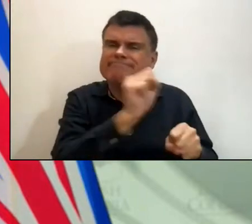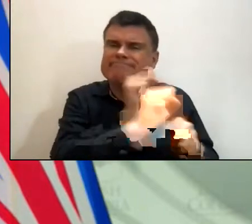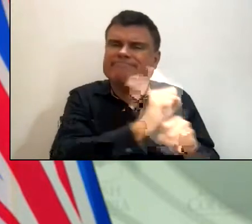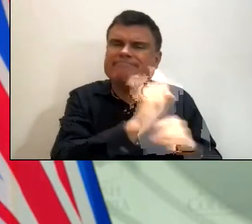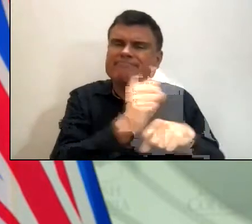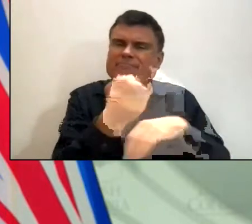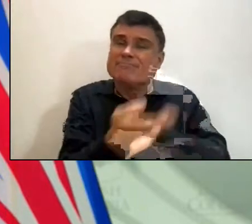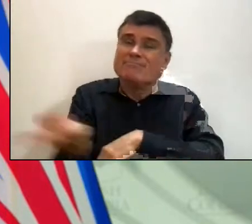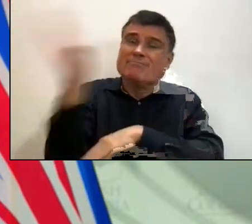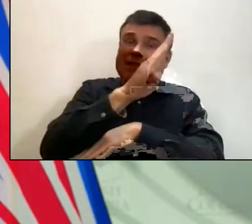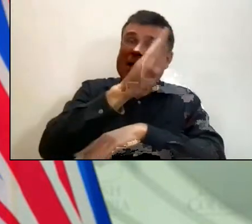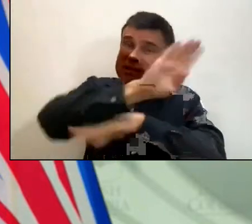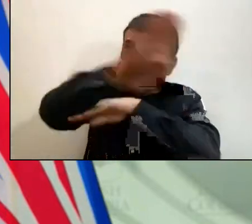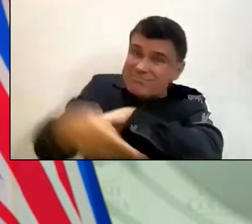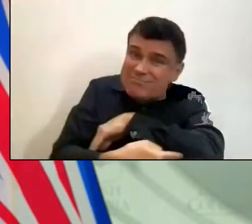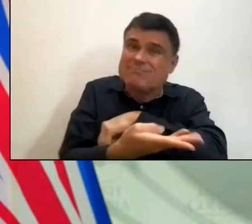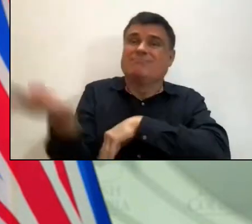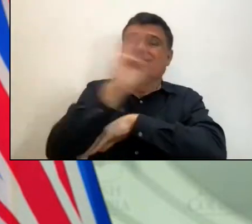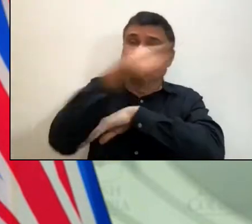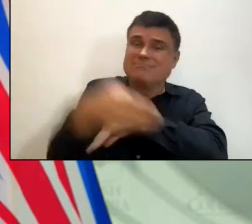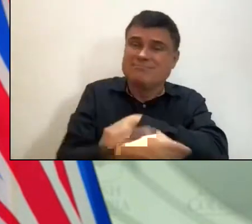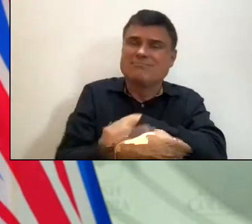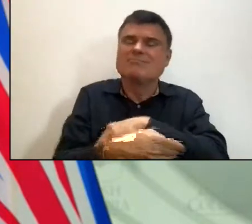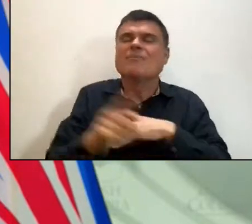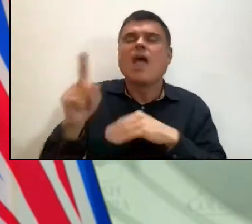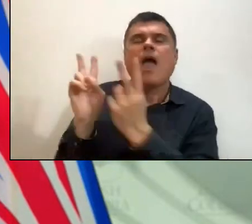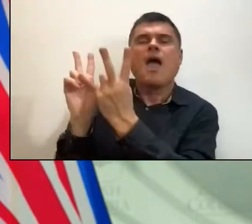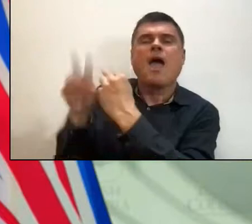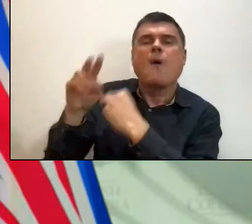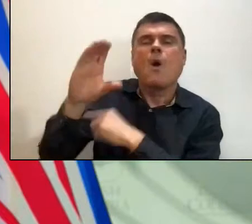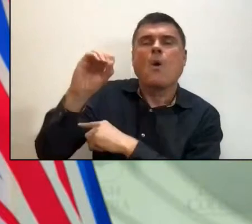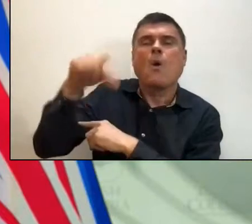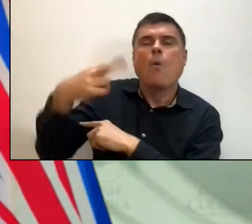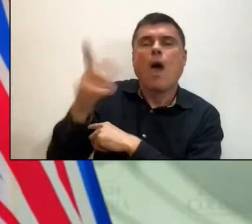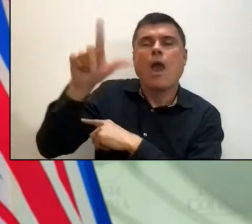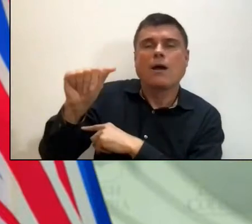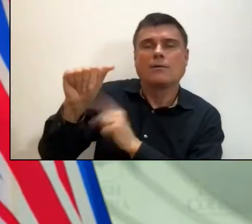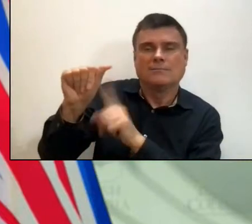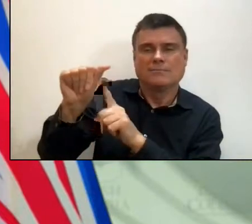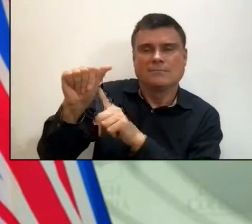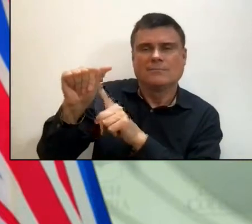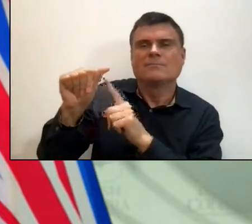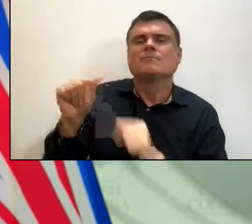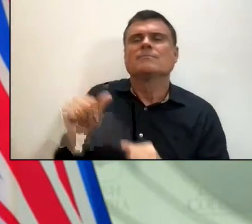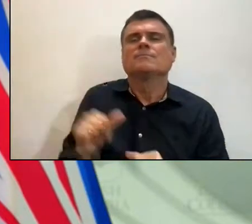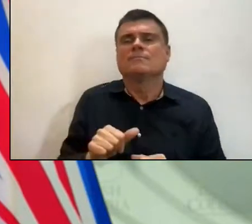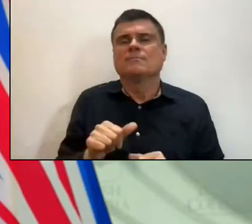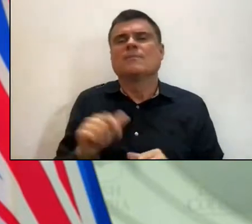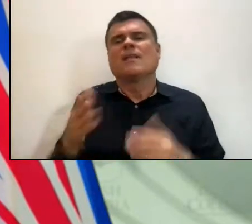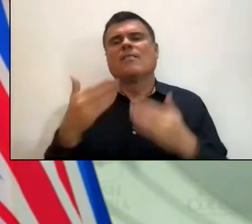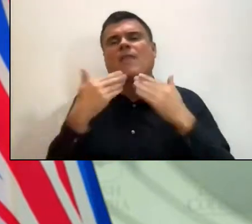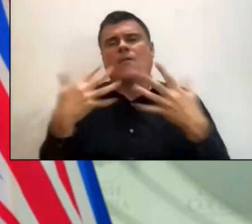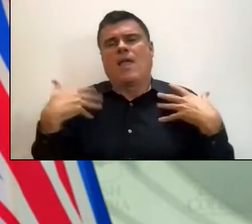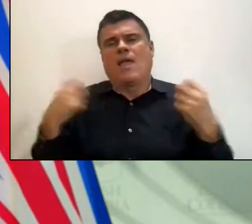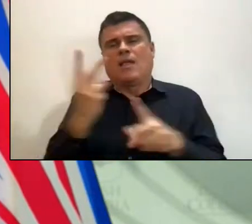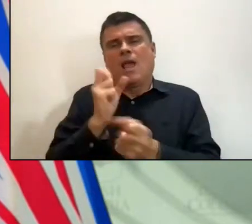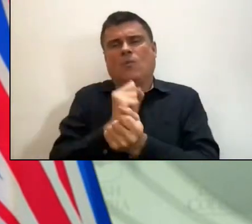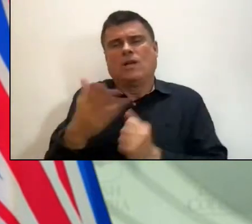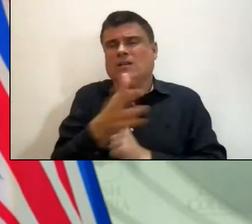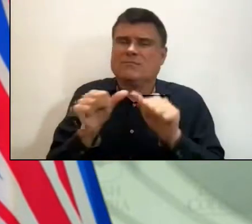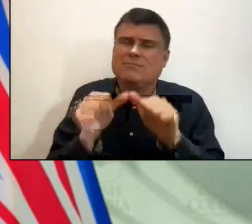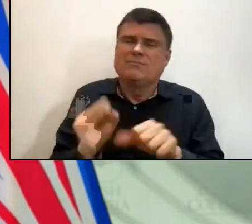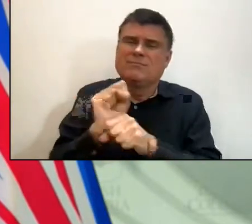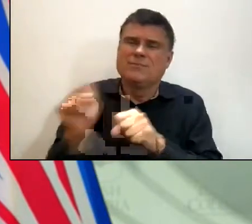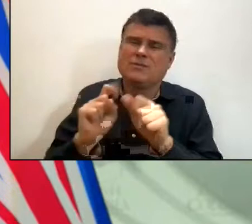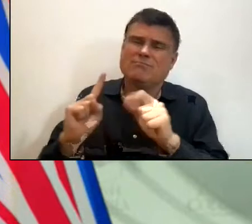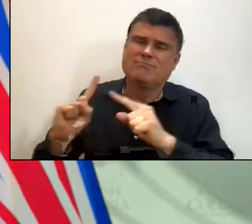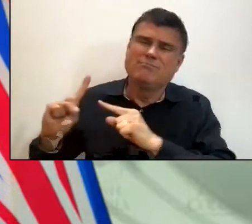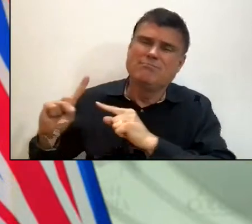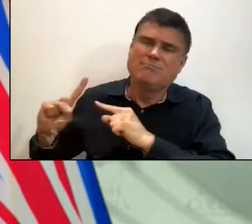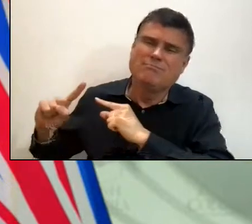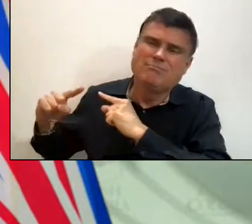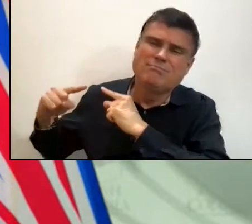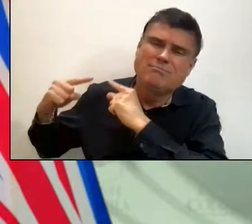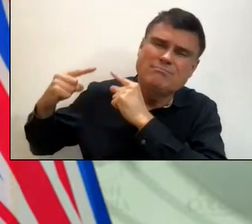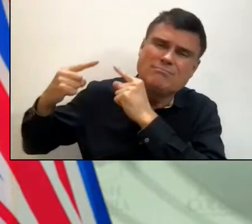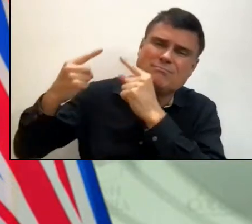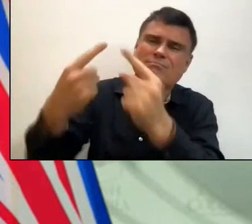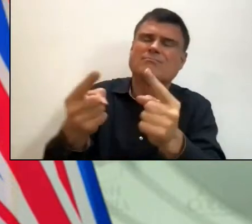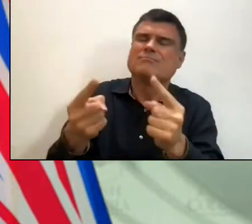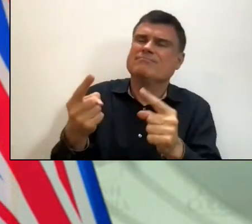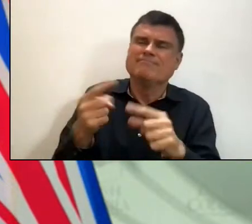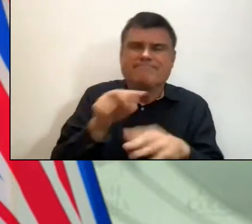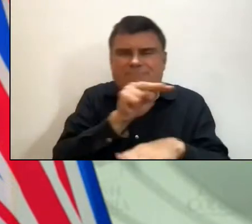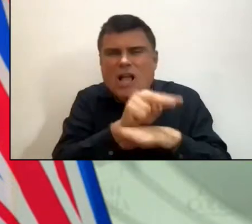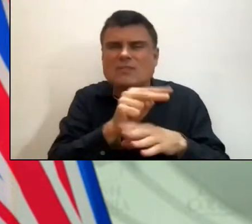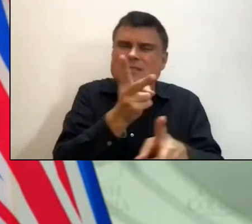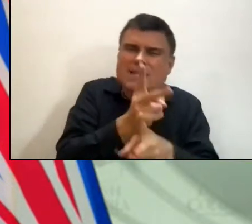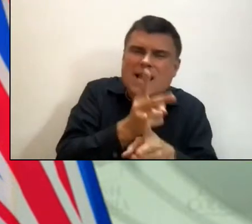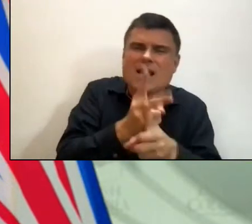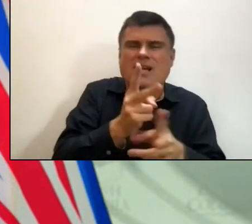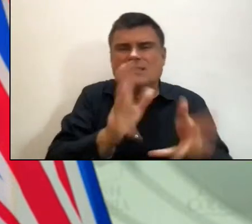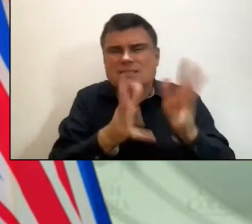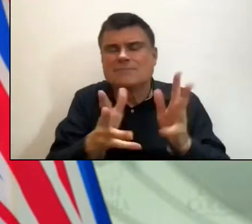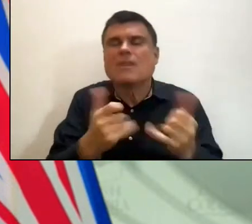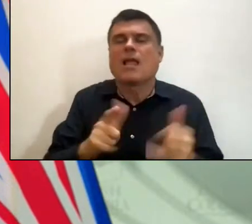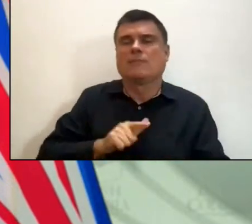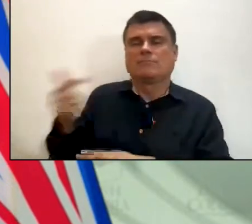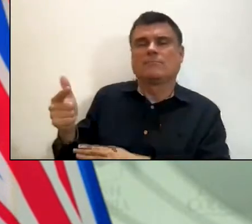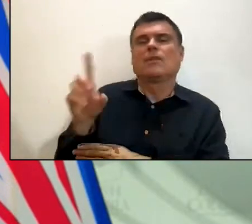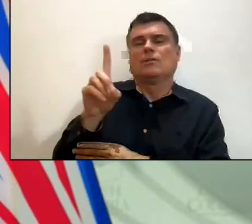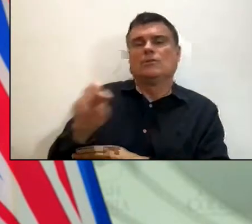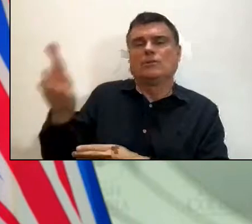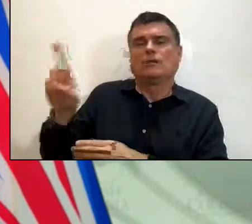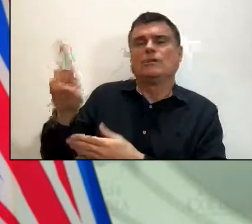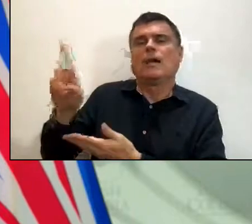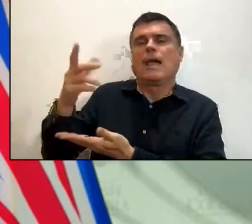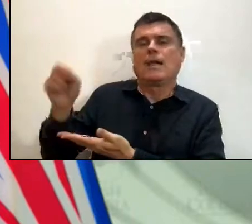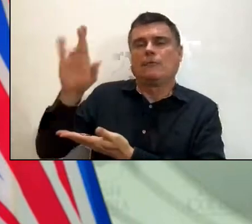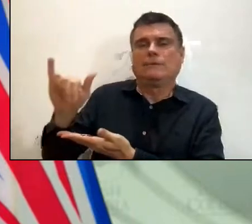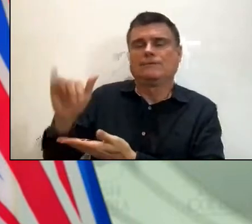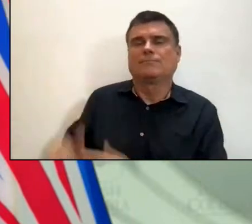Thank you ver mh and go